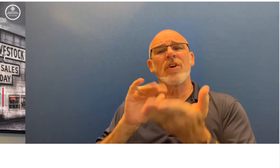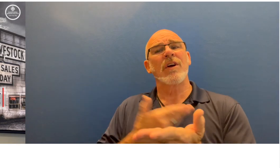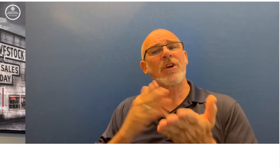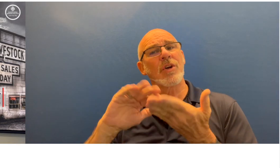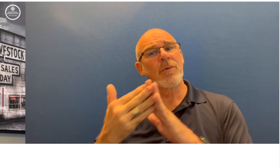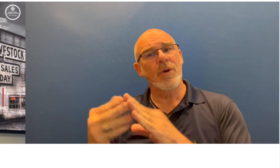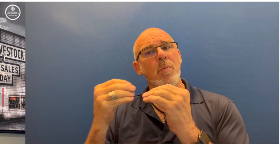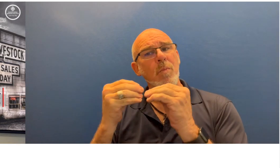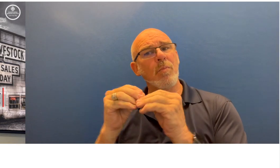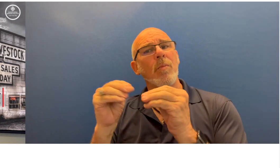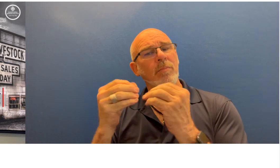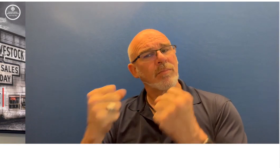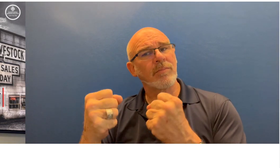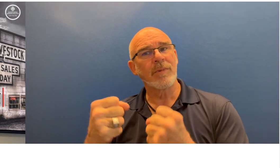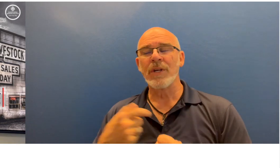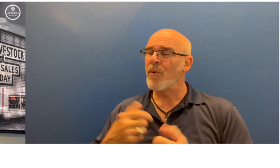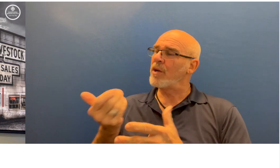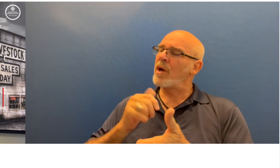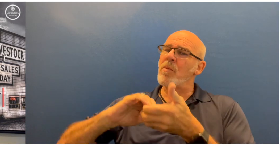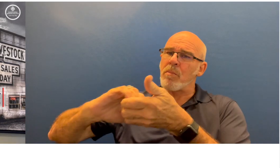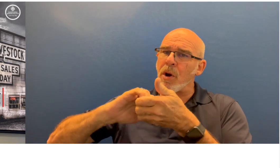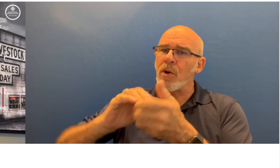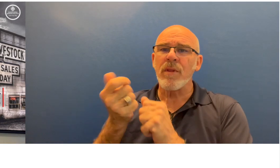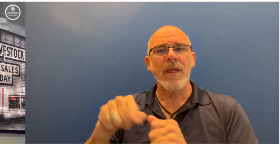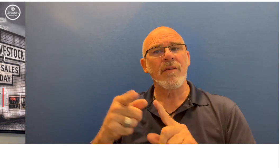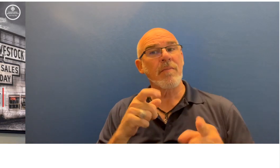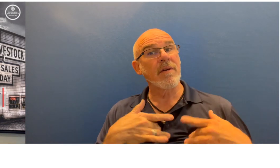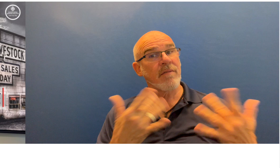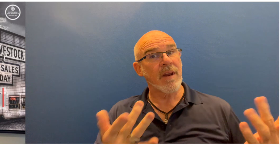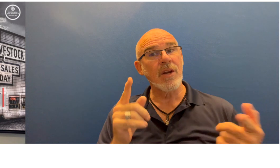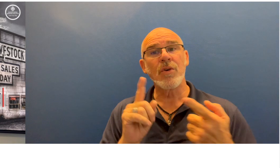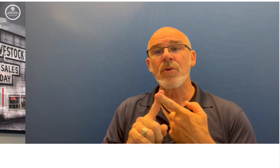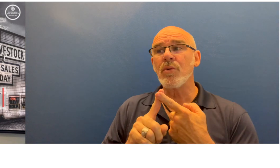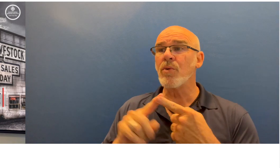and partner with them from events to even just using our facilities.